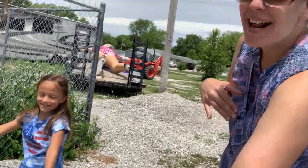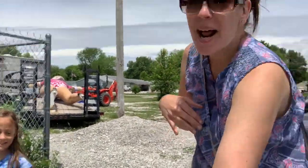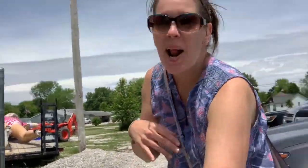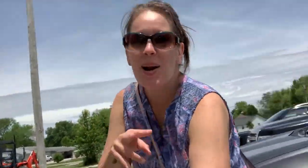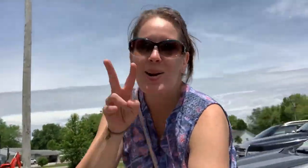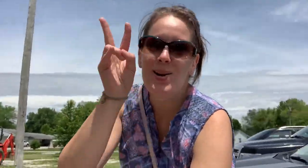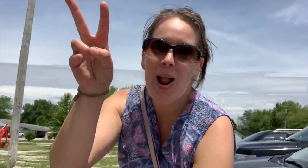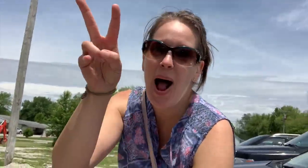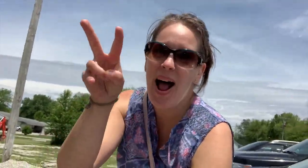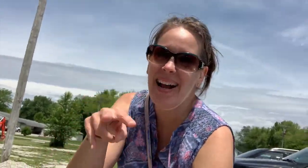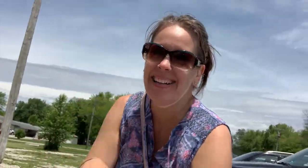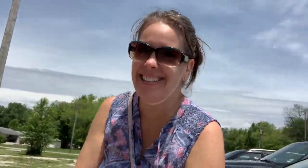Now look!